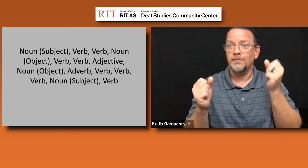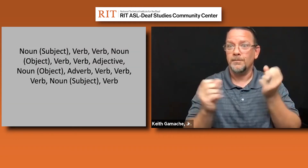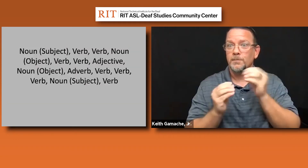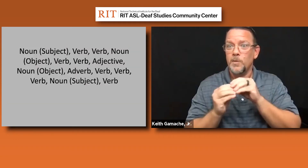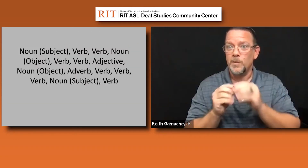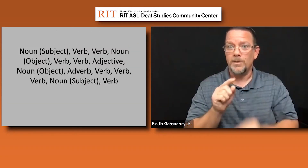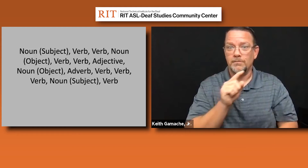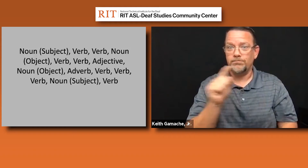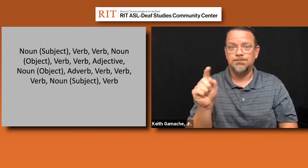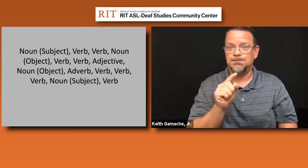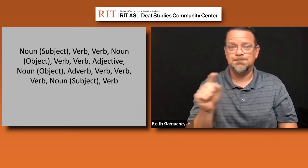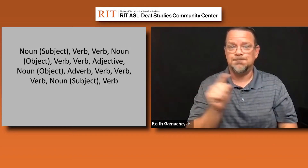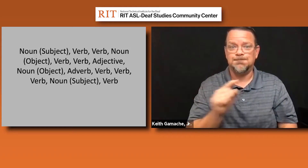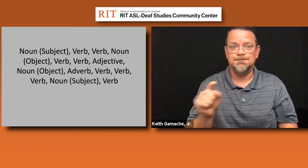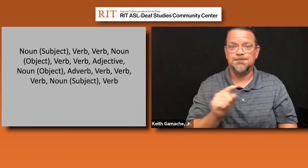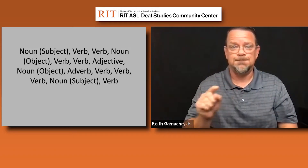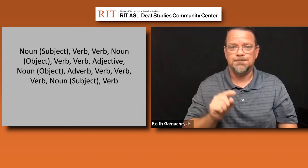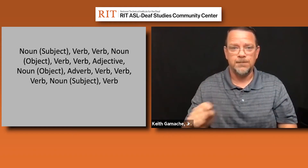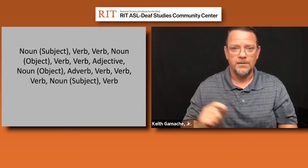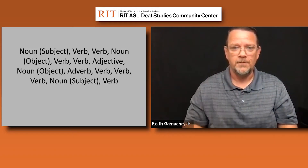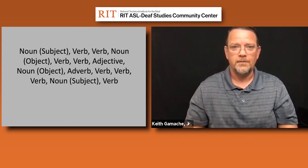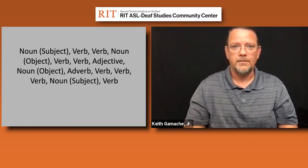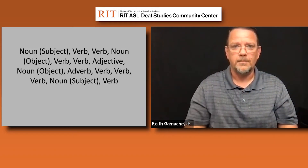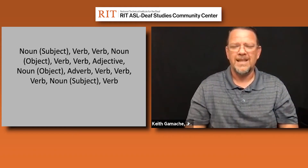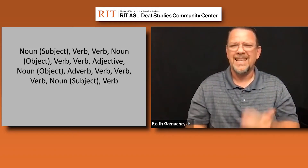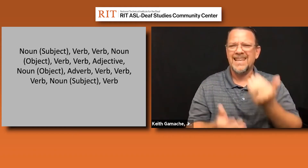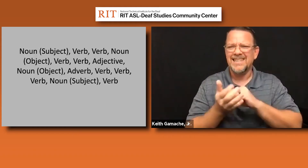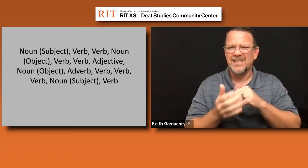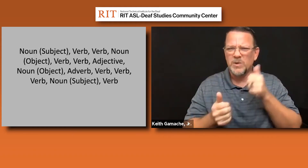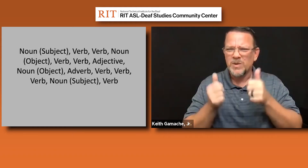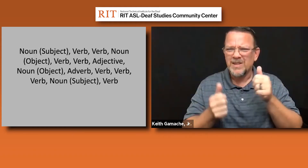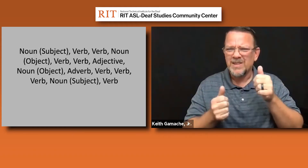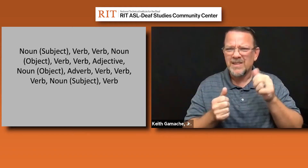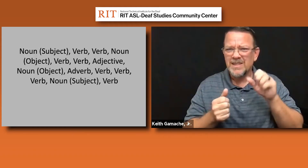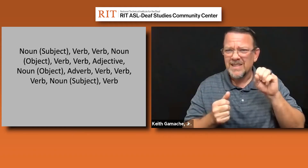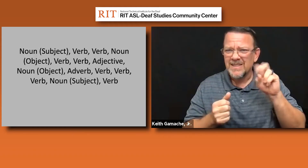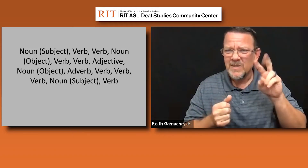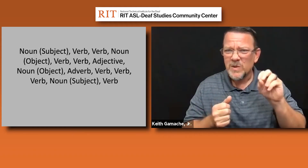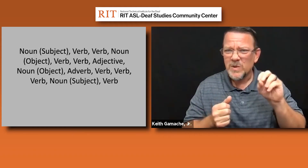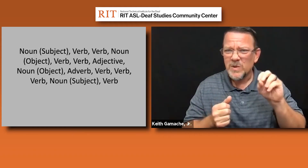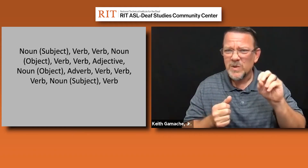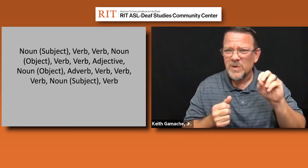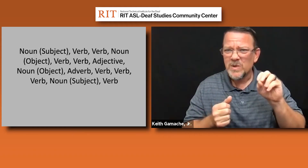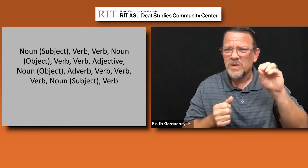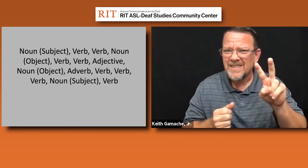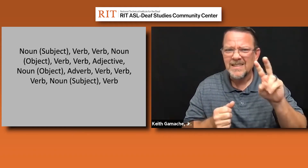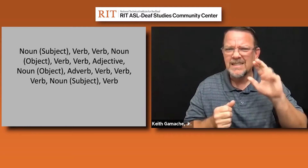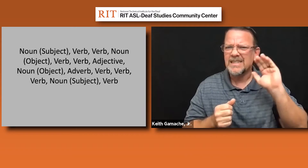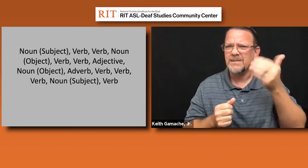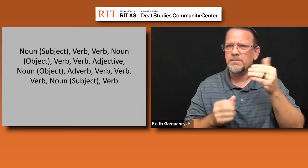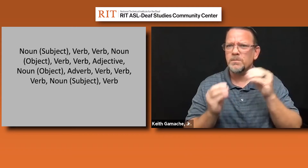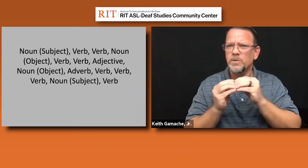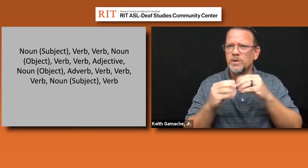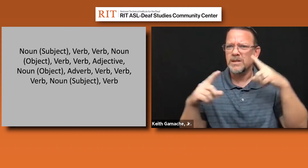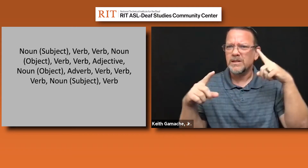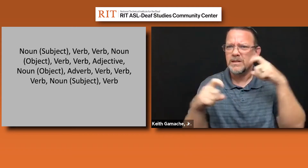So there's a lot more signs that were produced, and, again, as you can see, which sentence structure we found.